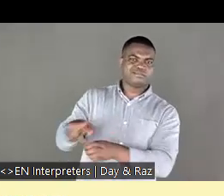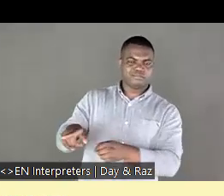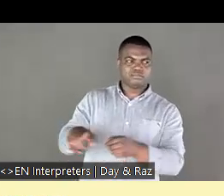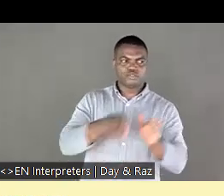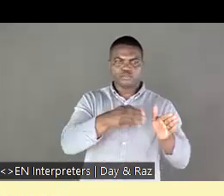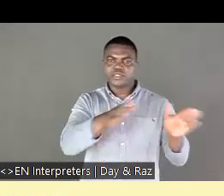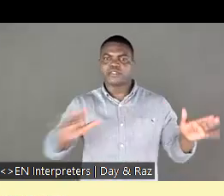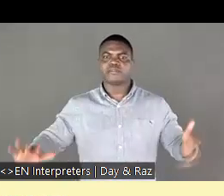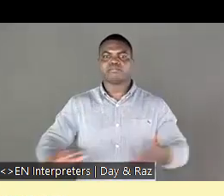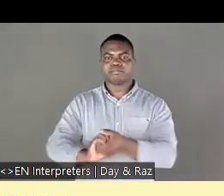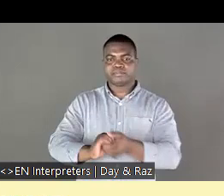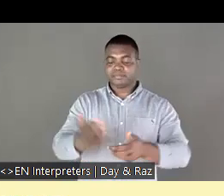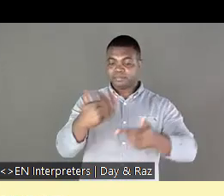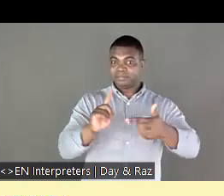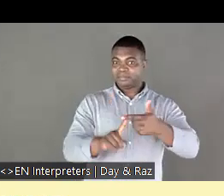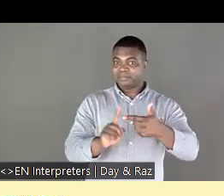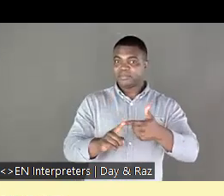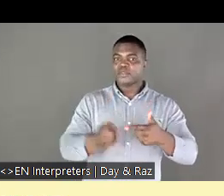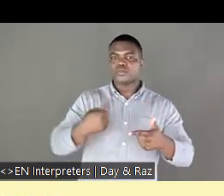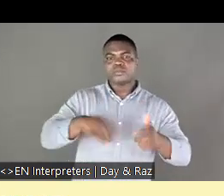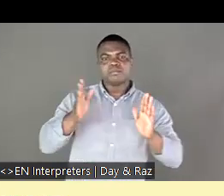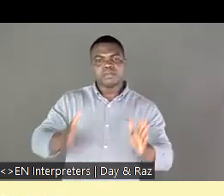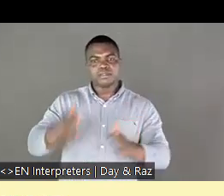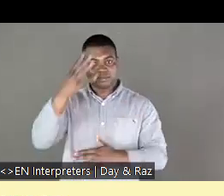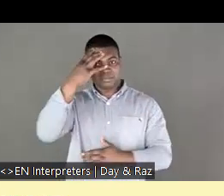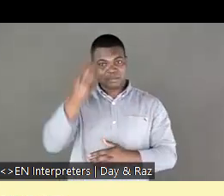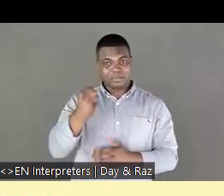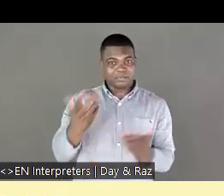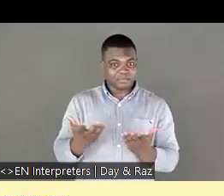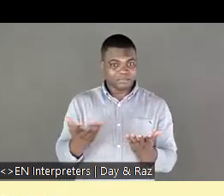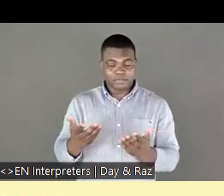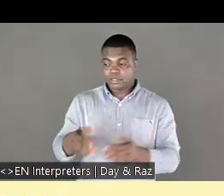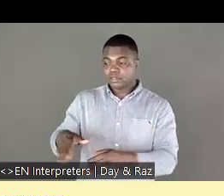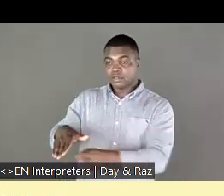together with them to facilitate knowledge sharing between local OPDs and humanitarian practitioners.